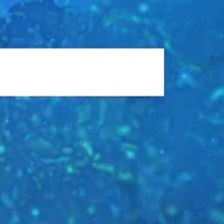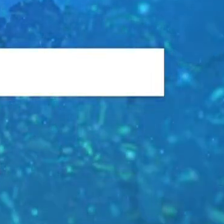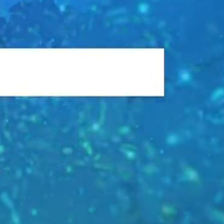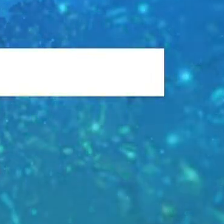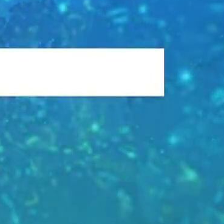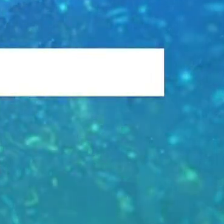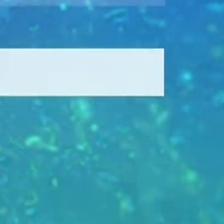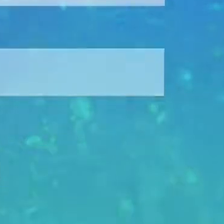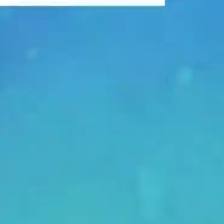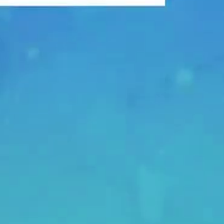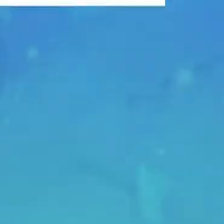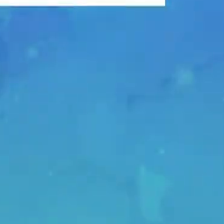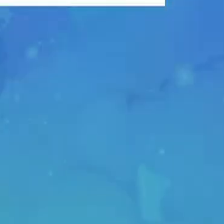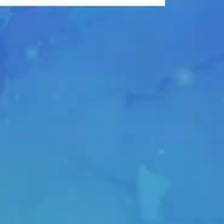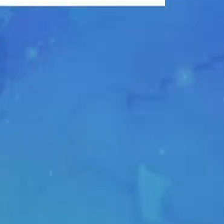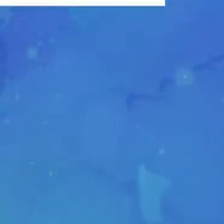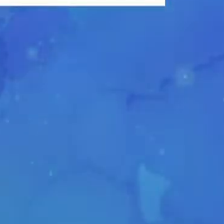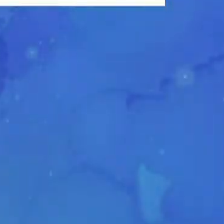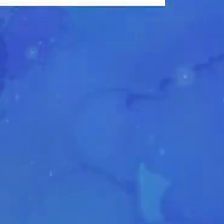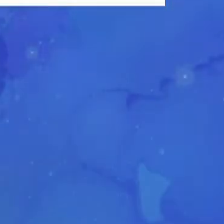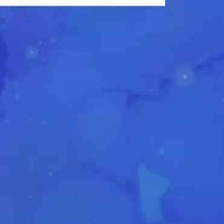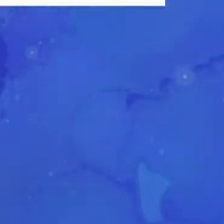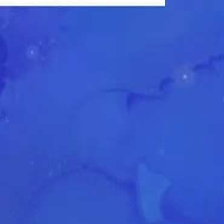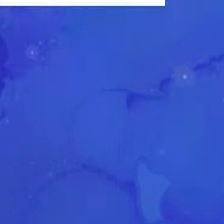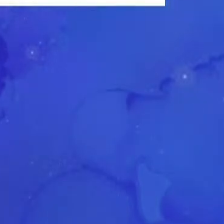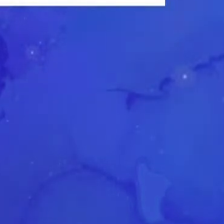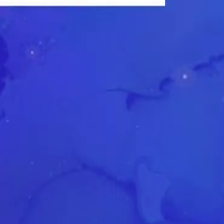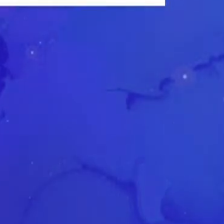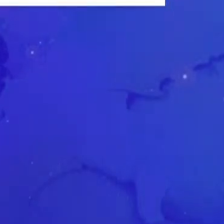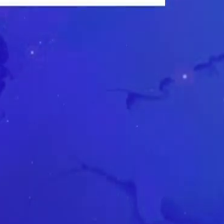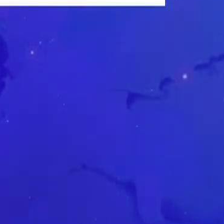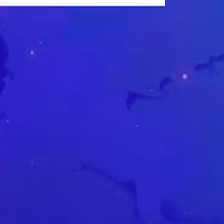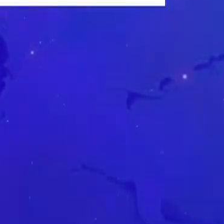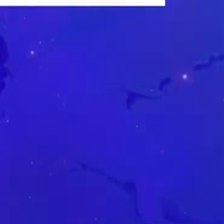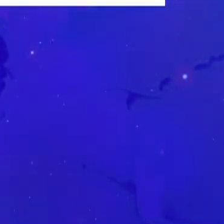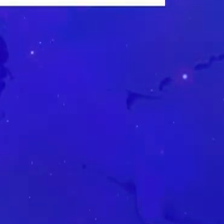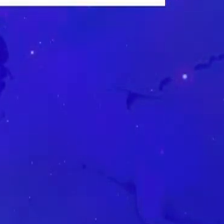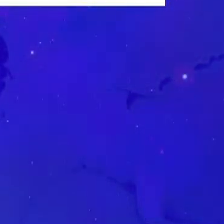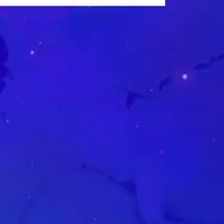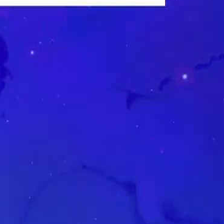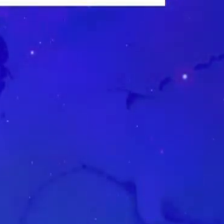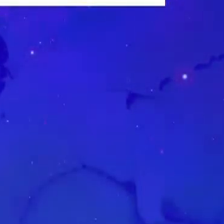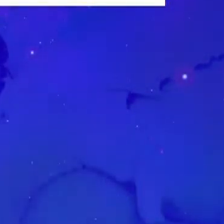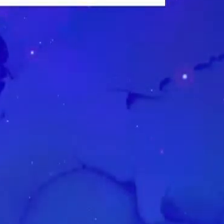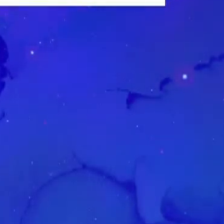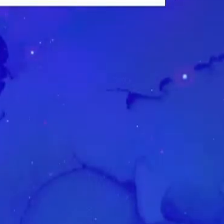radio station comes from our members and from Mary carola Center providing education and life skills